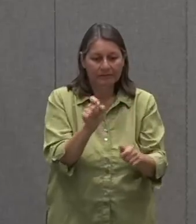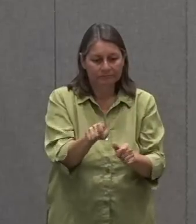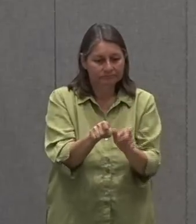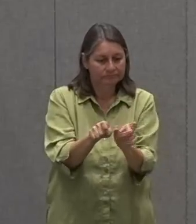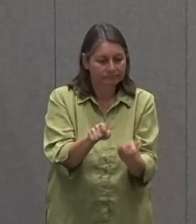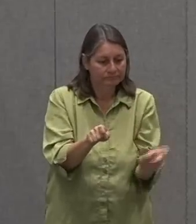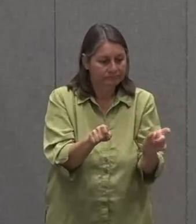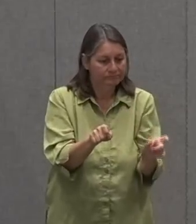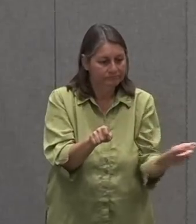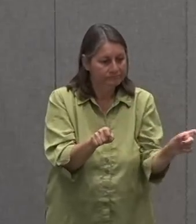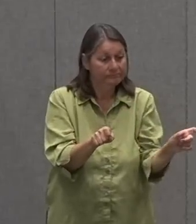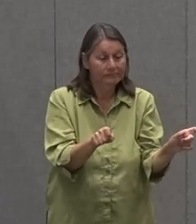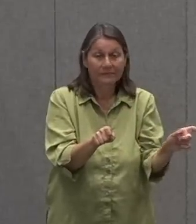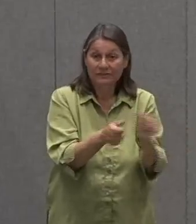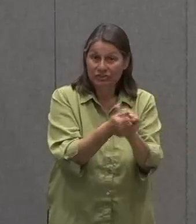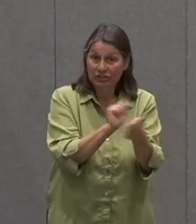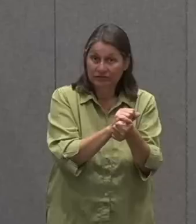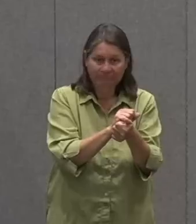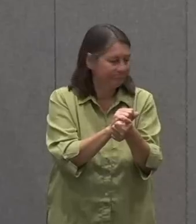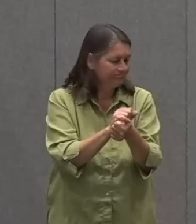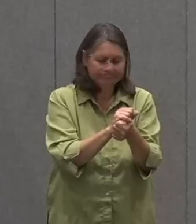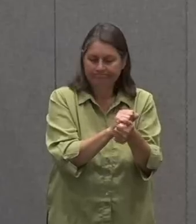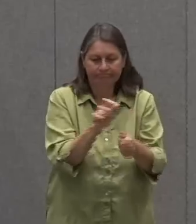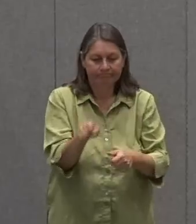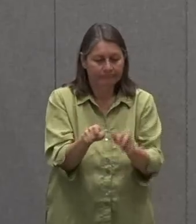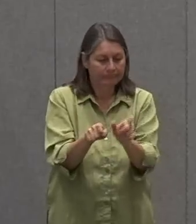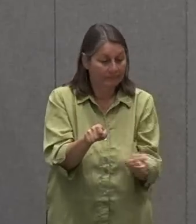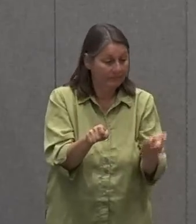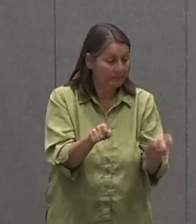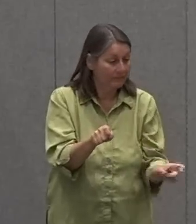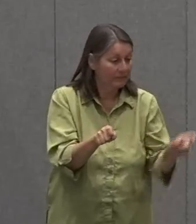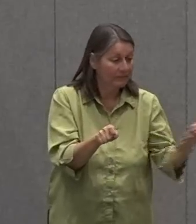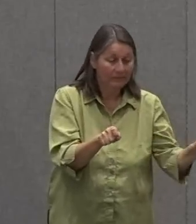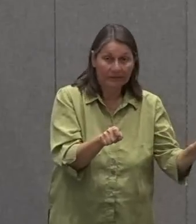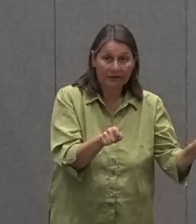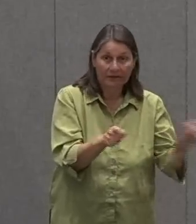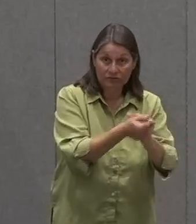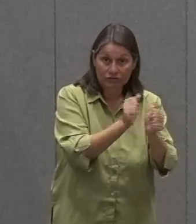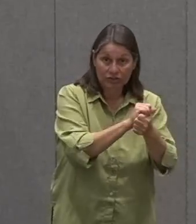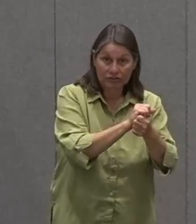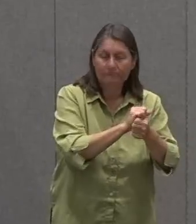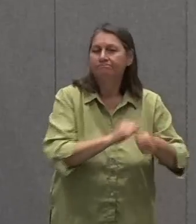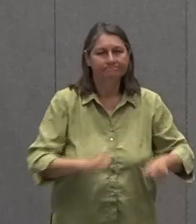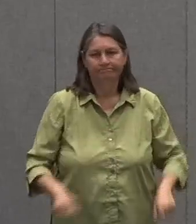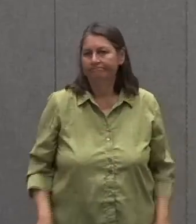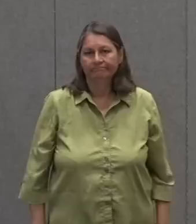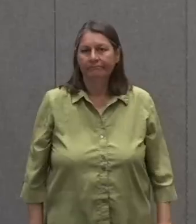No. Do I need to change my thousandths? No. So I better make sure I keep all